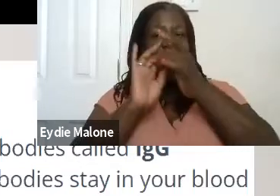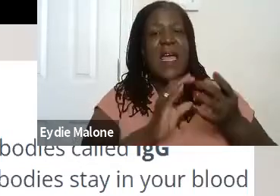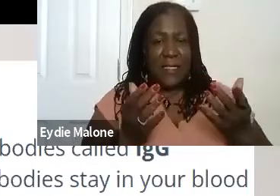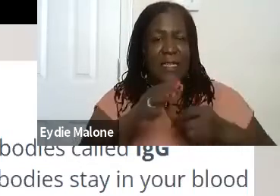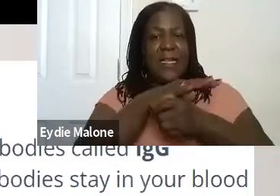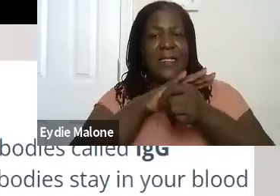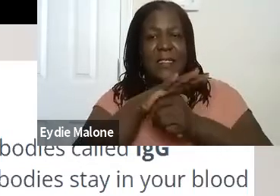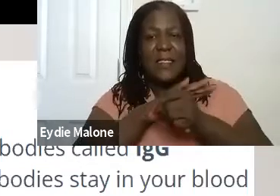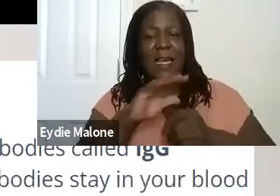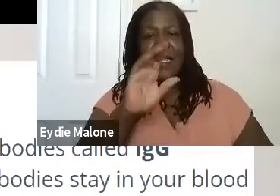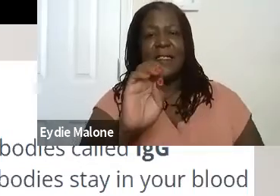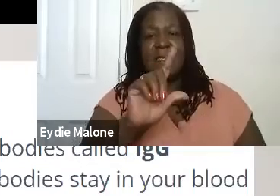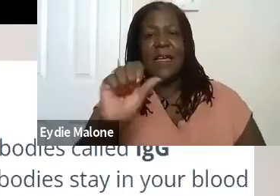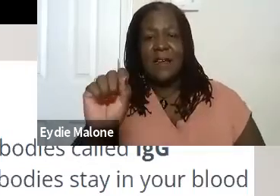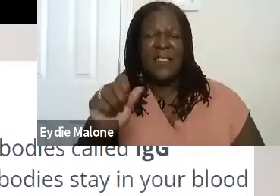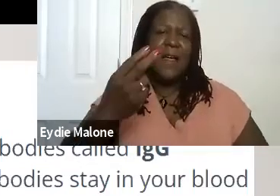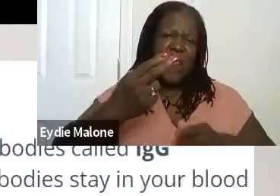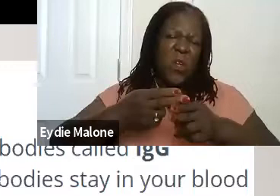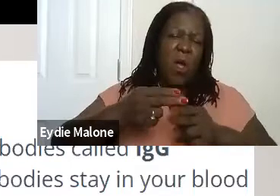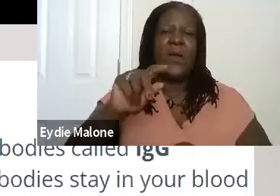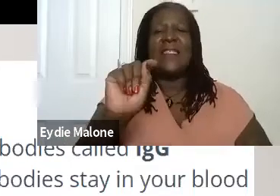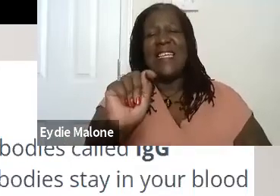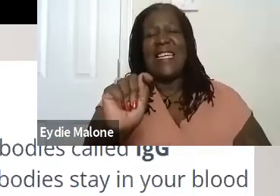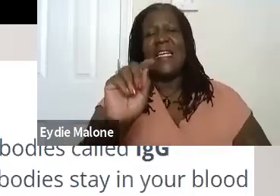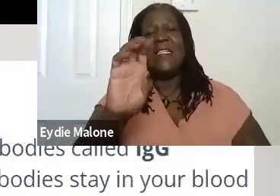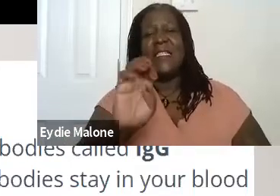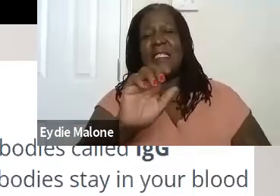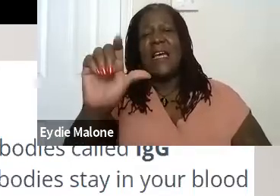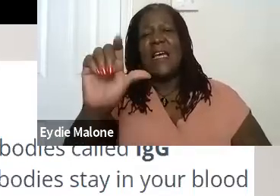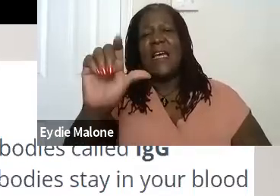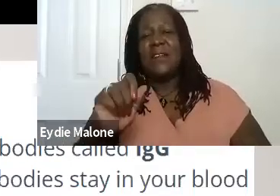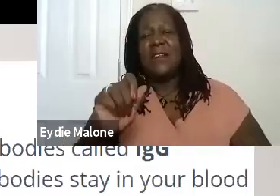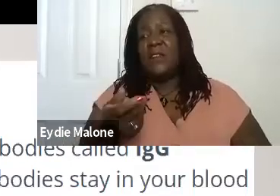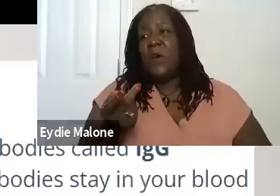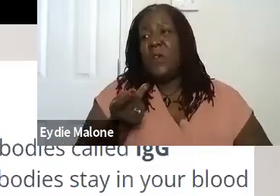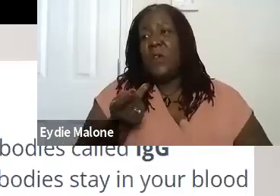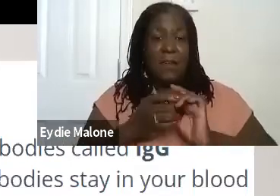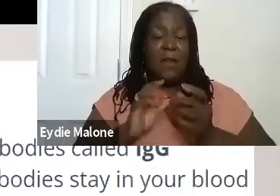and they actually together produce something called antibodies and we measure antibodies in